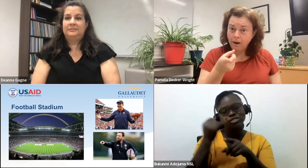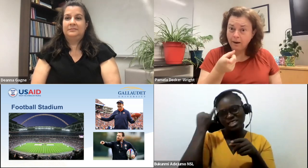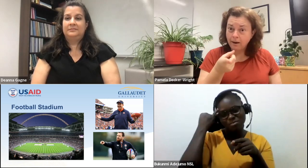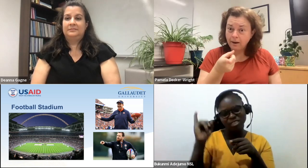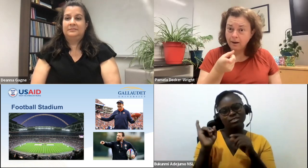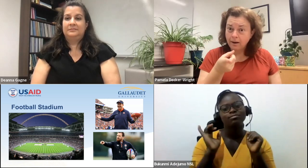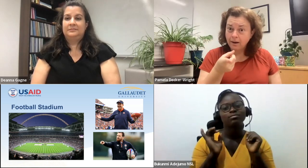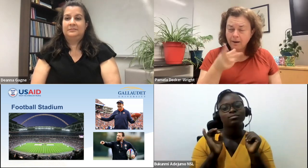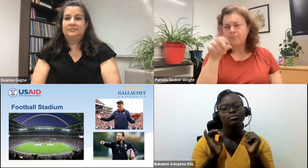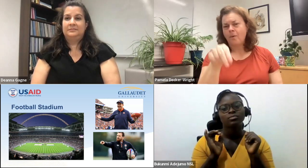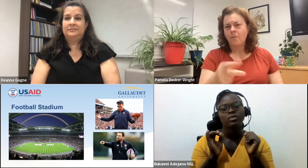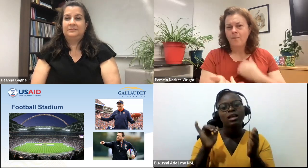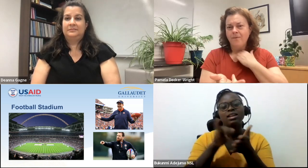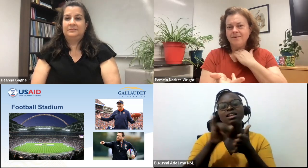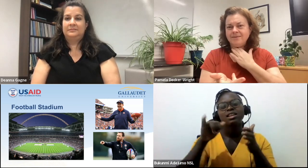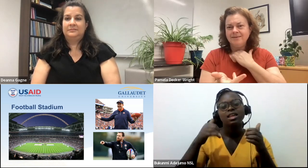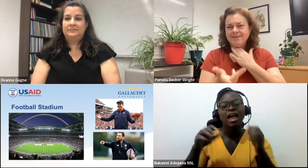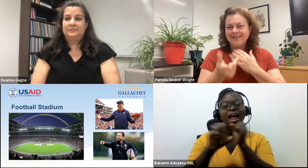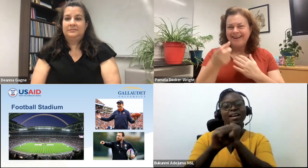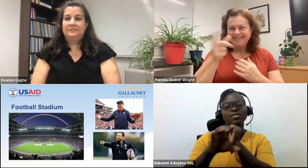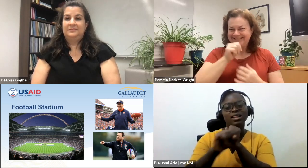Do they want it? An American football coach.